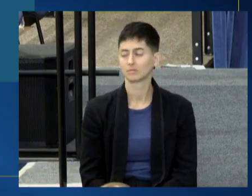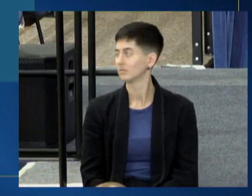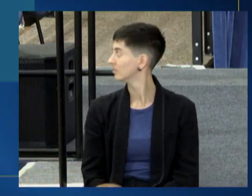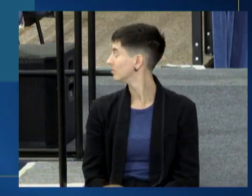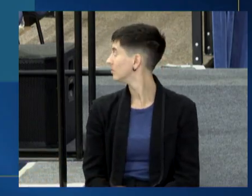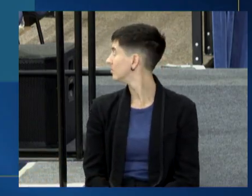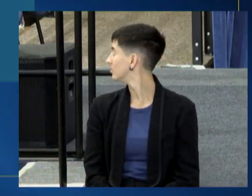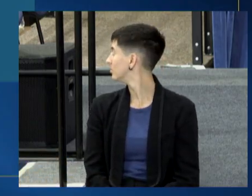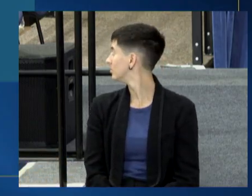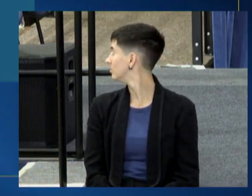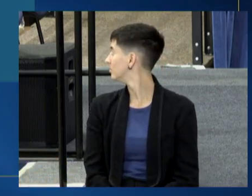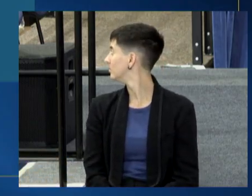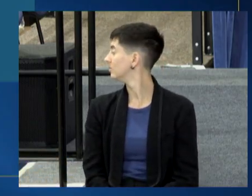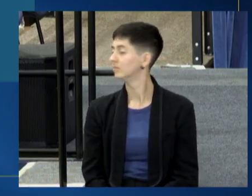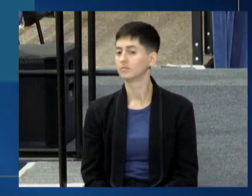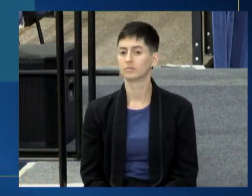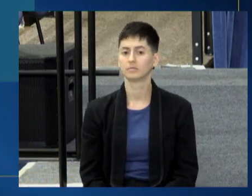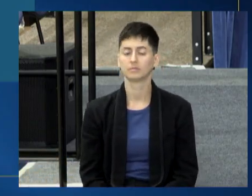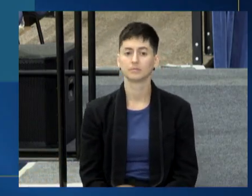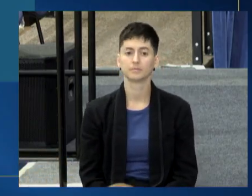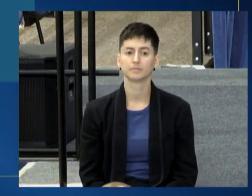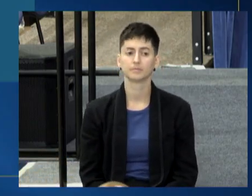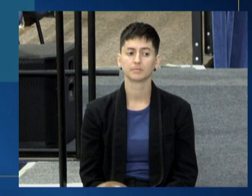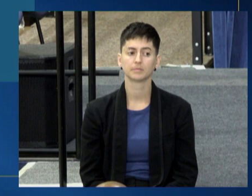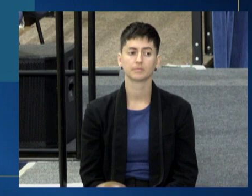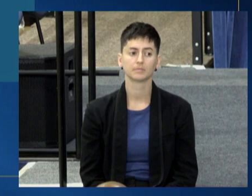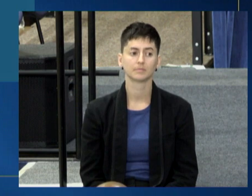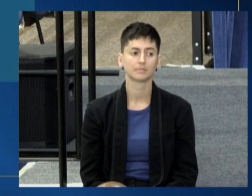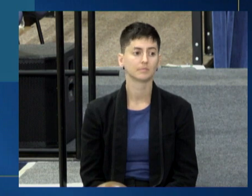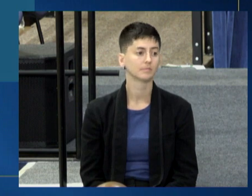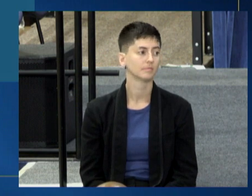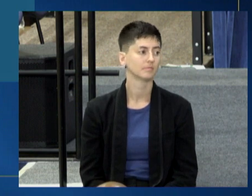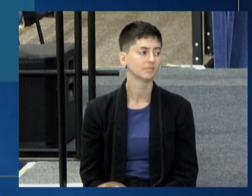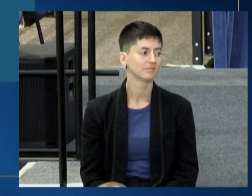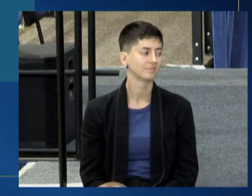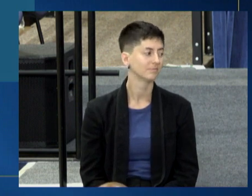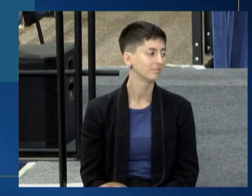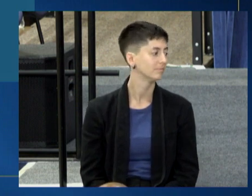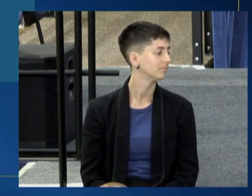can bring to our work. I met with one of the NCI designated cancer centers as part of the